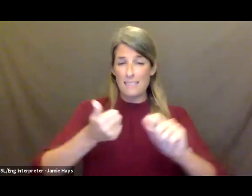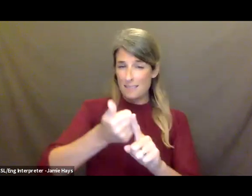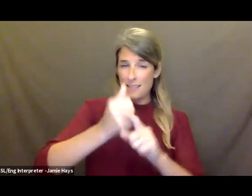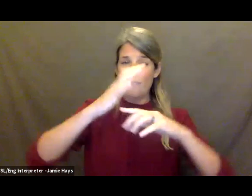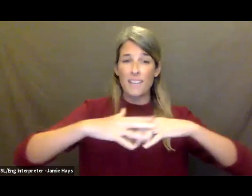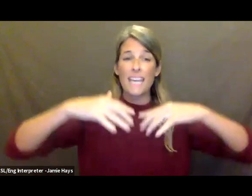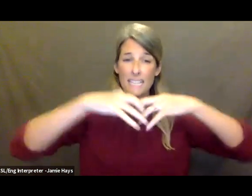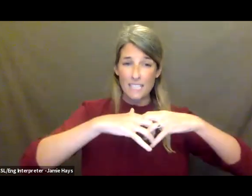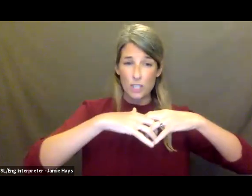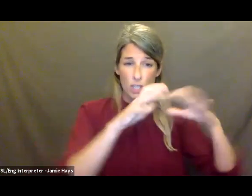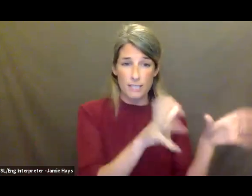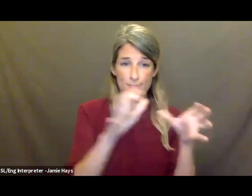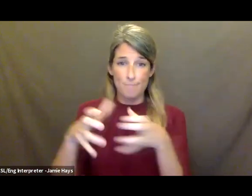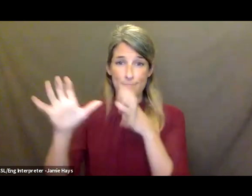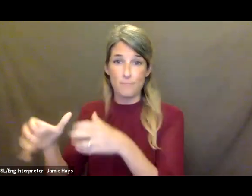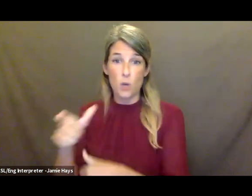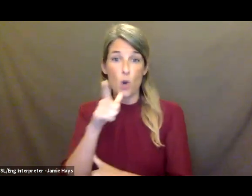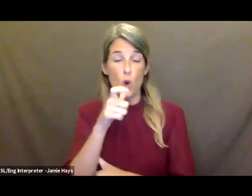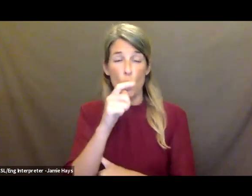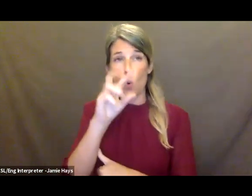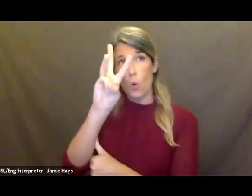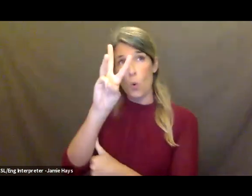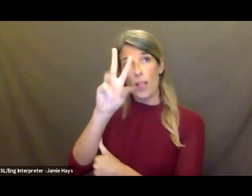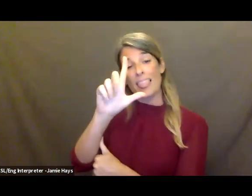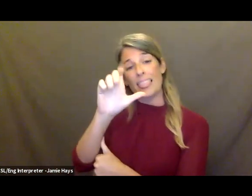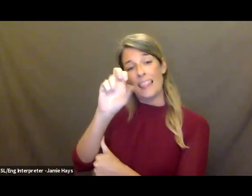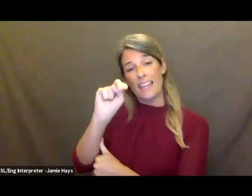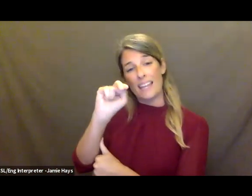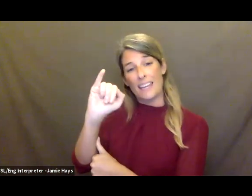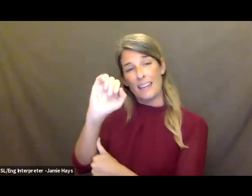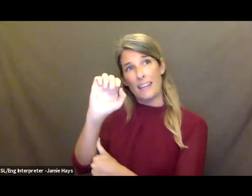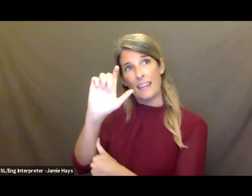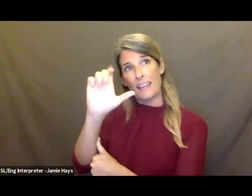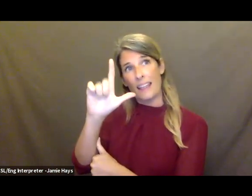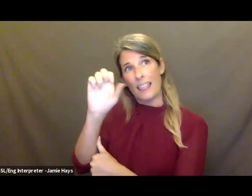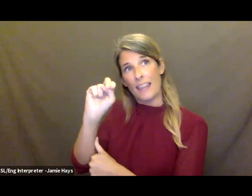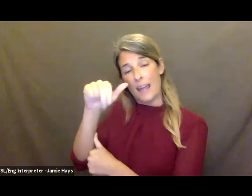Lenape, Wappinger, Canarsie, Rockaway, and Matinecock